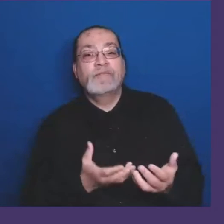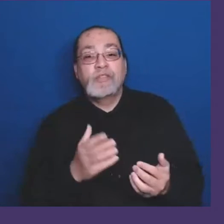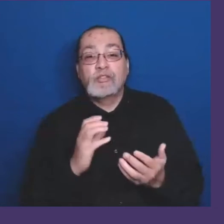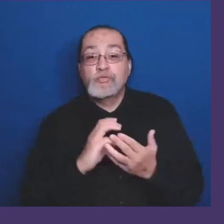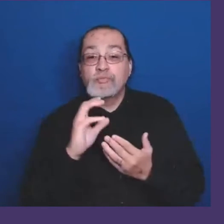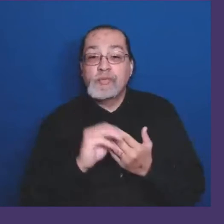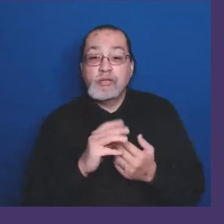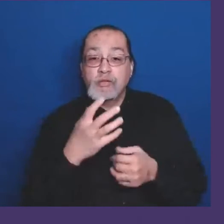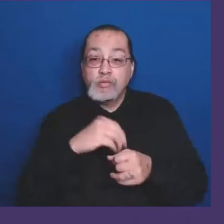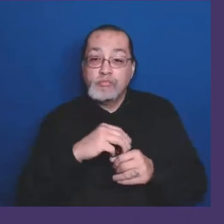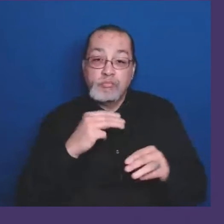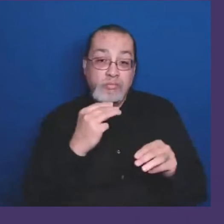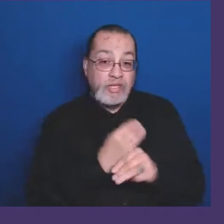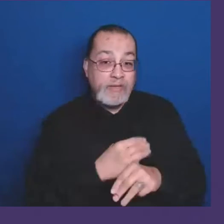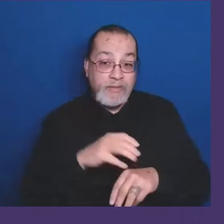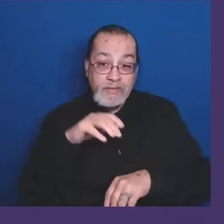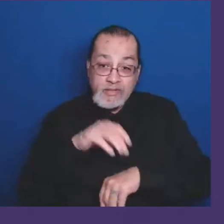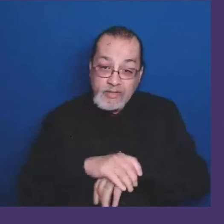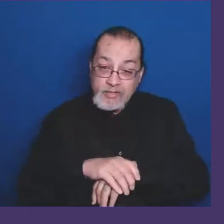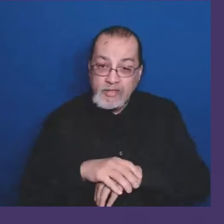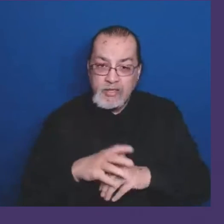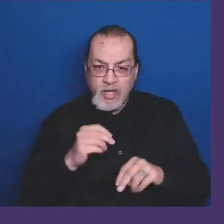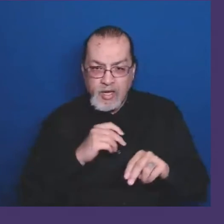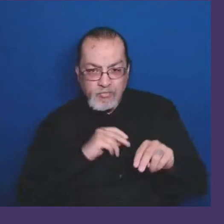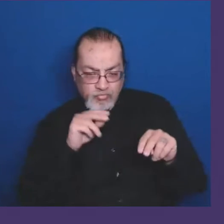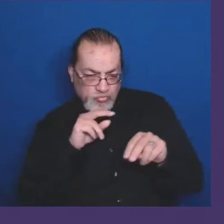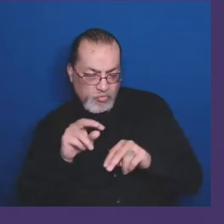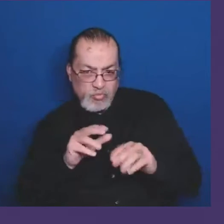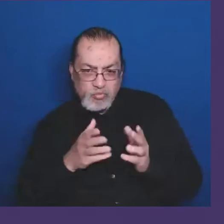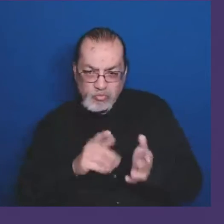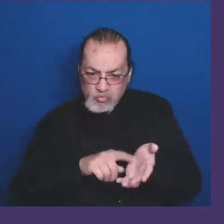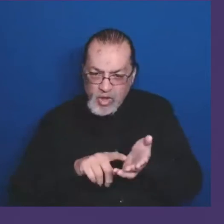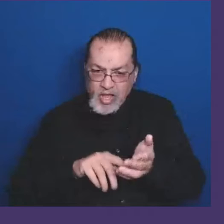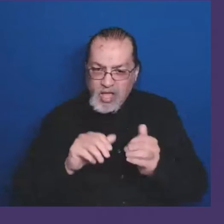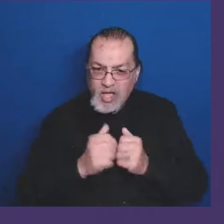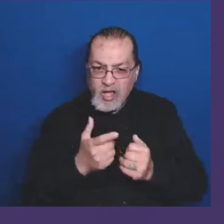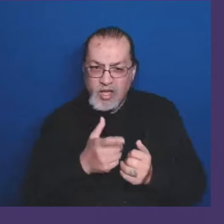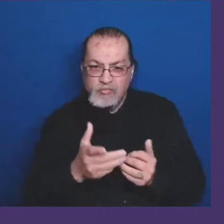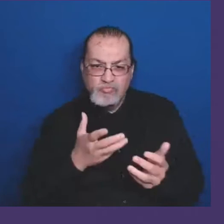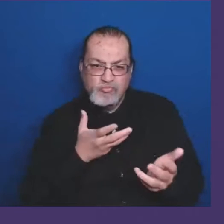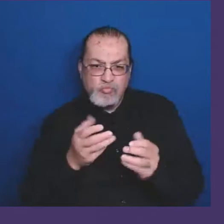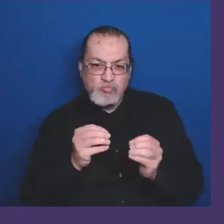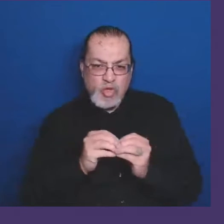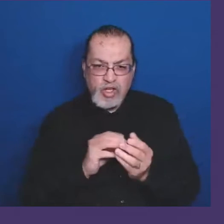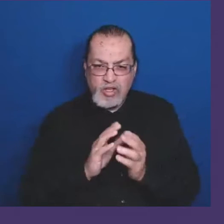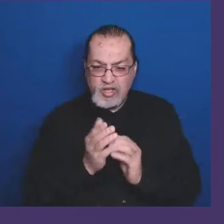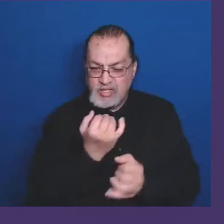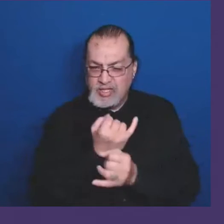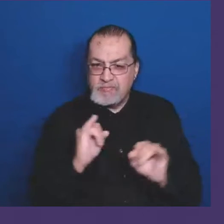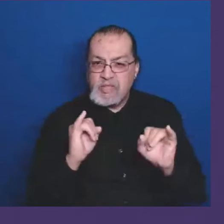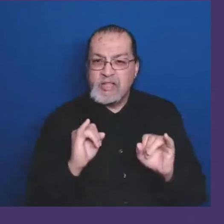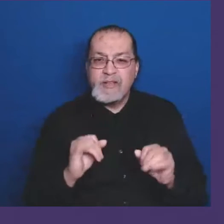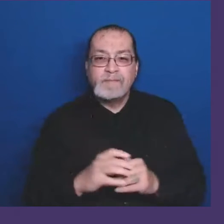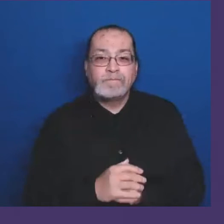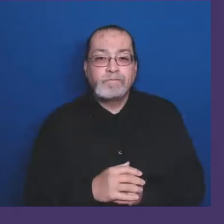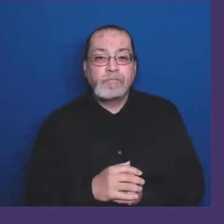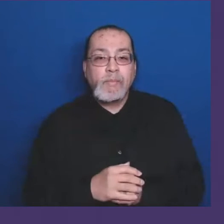in which they can become more independent. Within Microsoft products, we use Immersive Reader, Microsoft Lens and Translator,